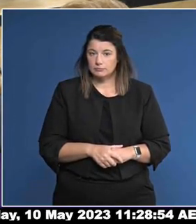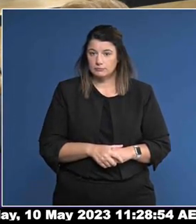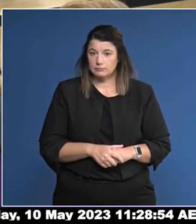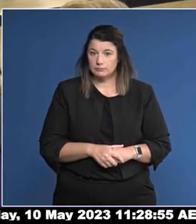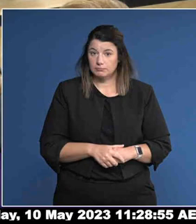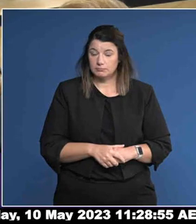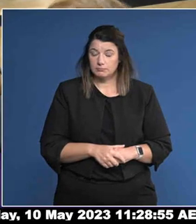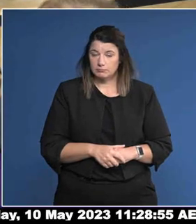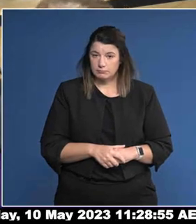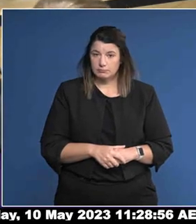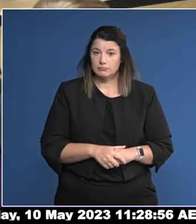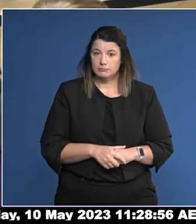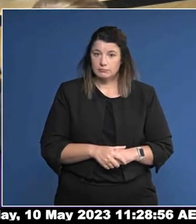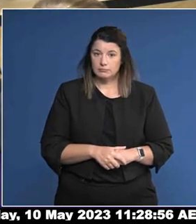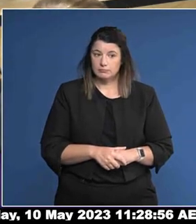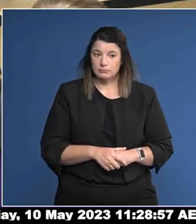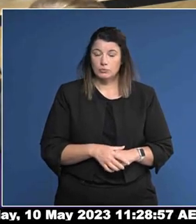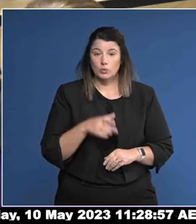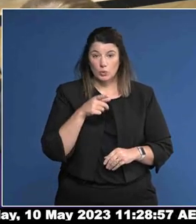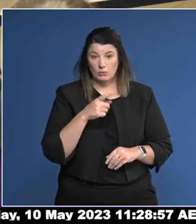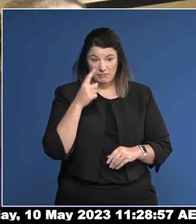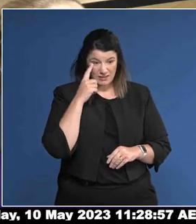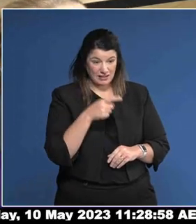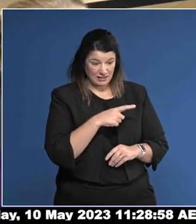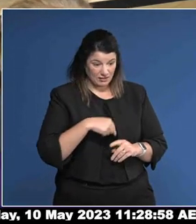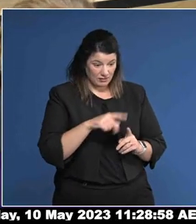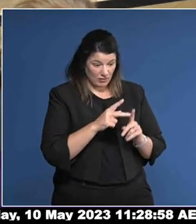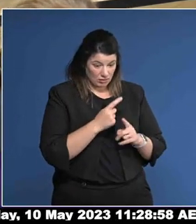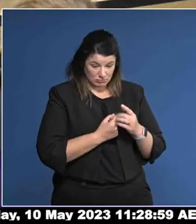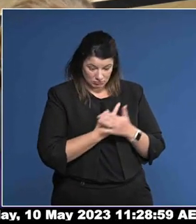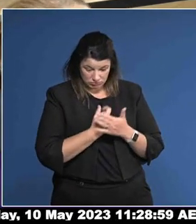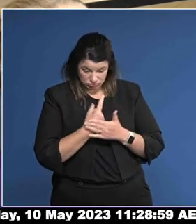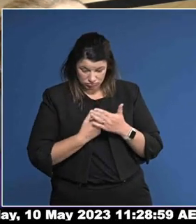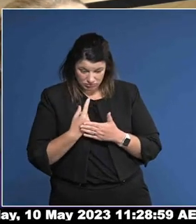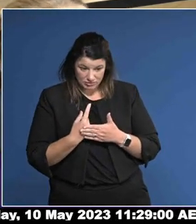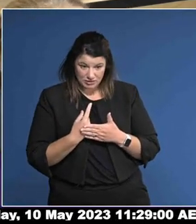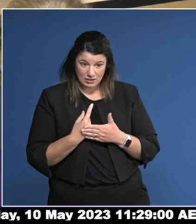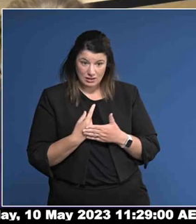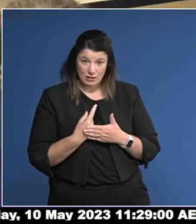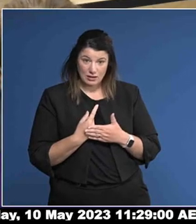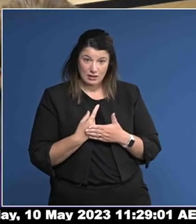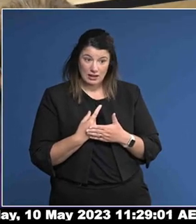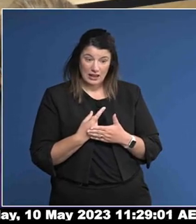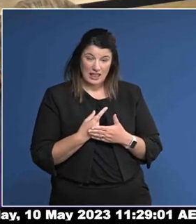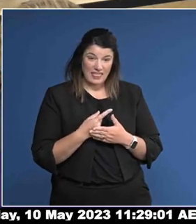The fact of that disability did not mean that they had to be subject to the neglect,